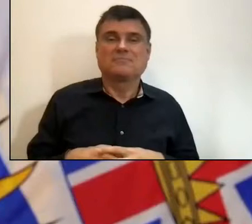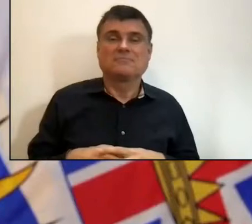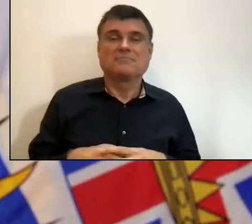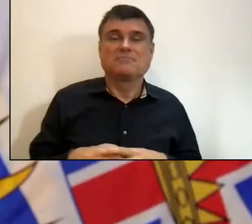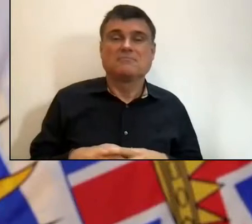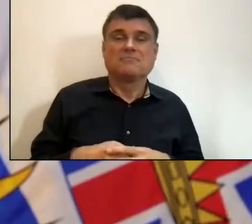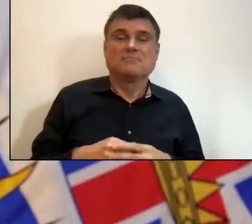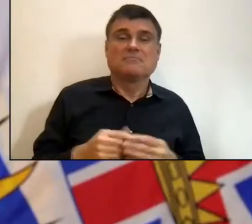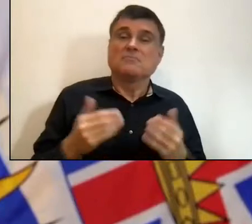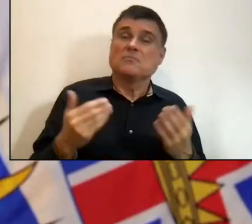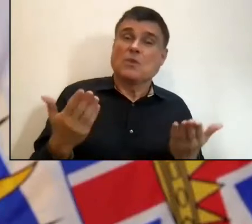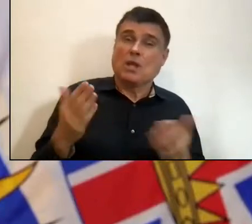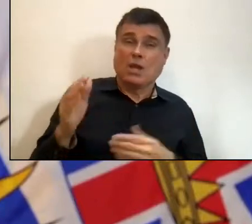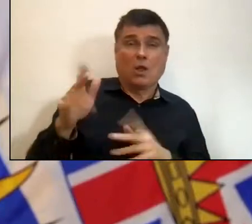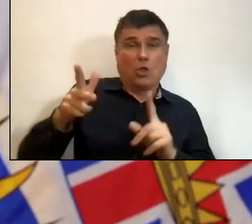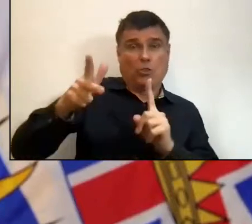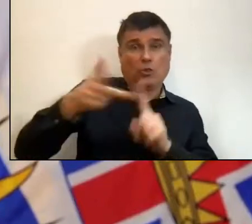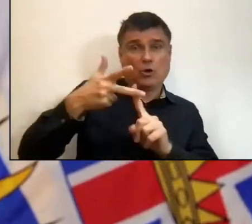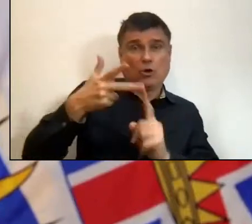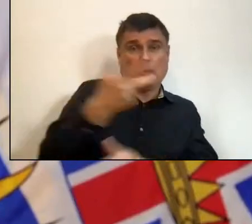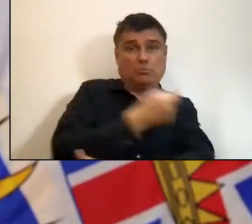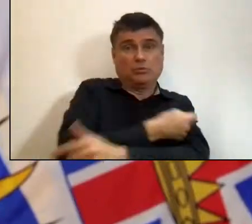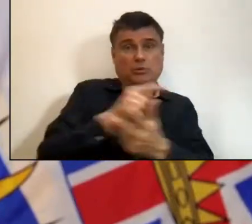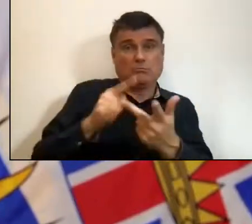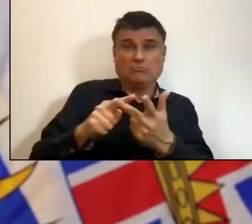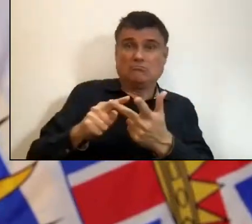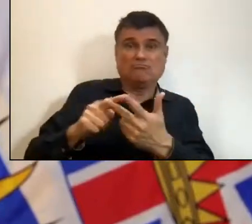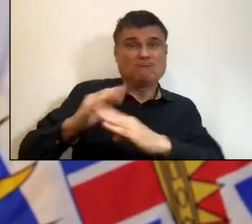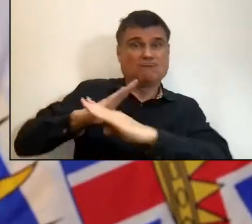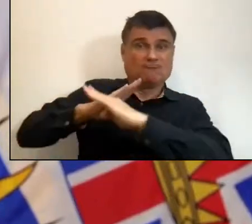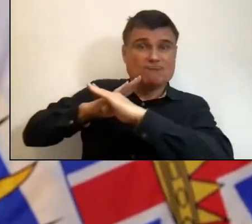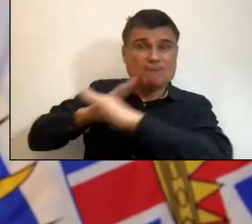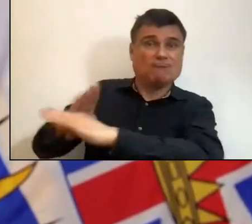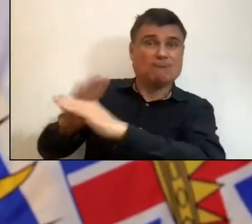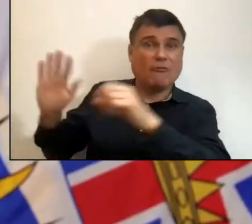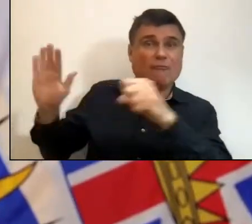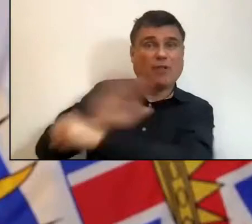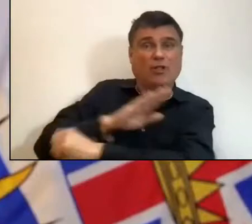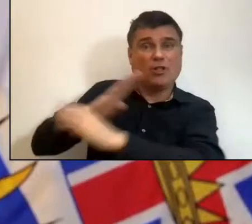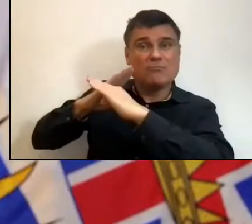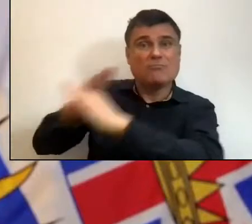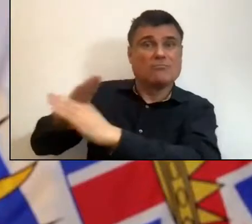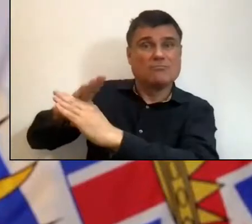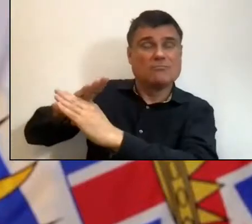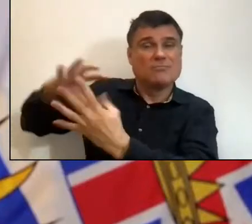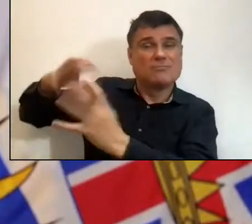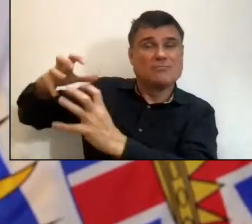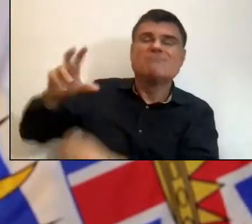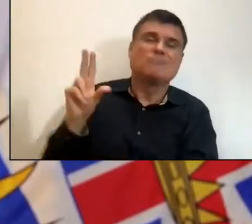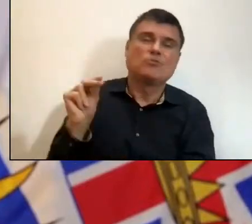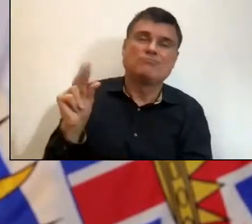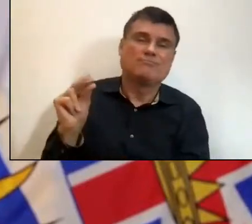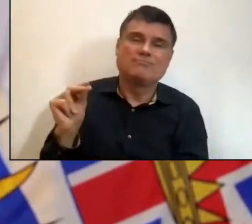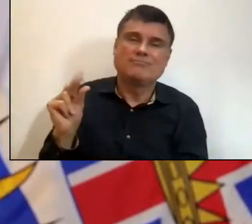really came out of the blue. It was something that we thought